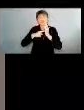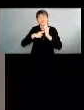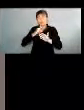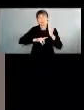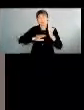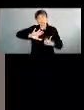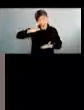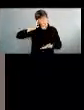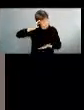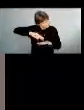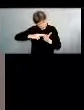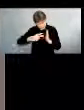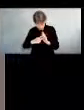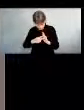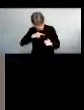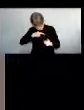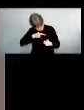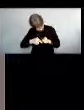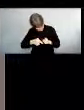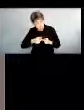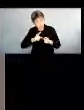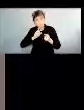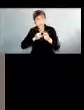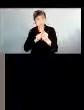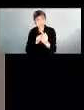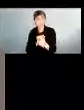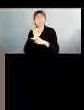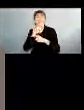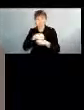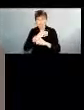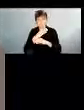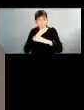way that you’re undertaking your work, and it actually creates an opportunity to see